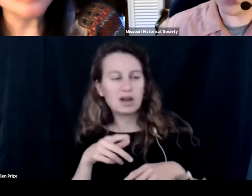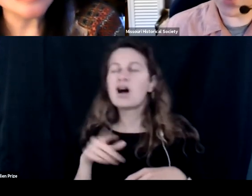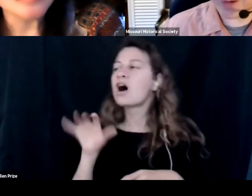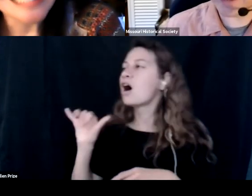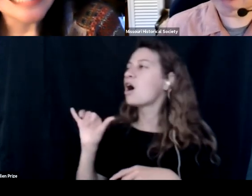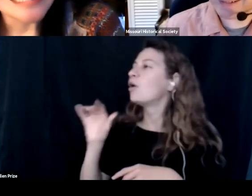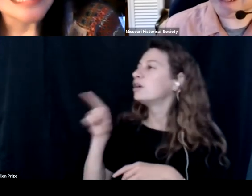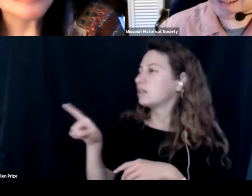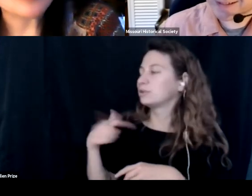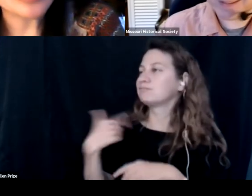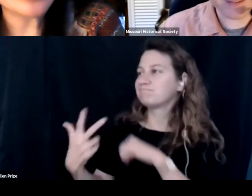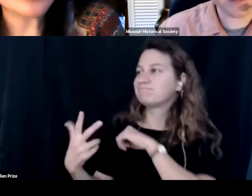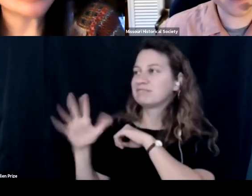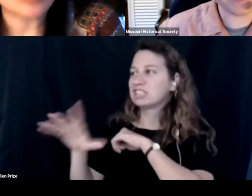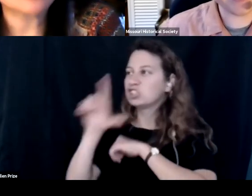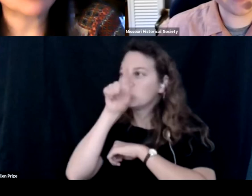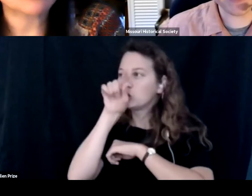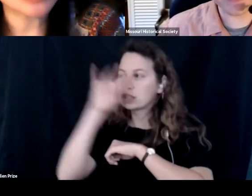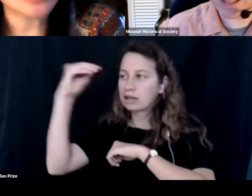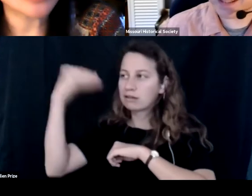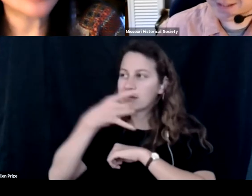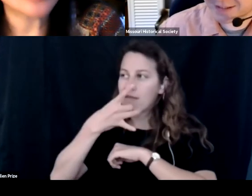Japanese American students to come and study instead of going